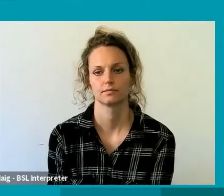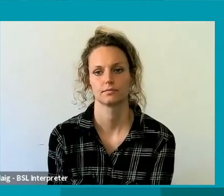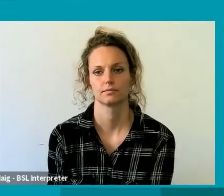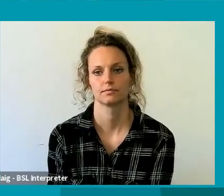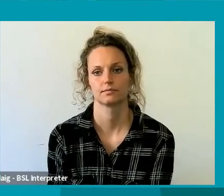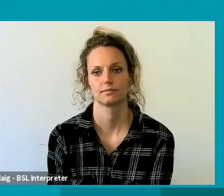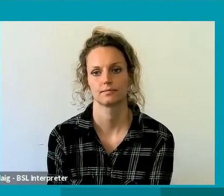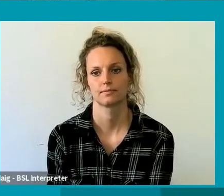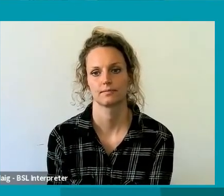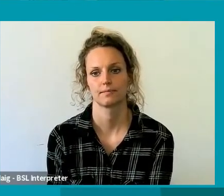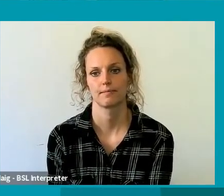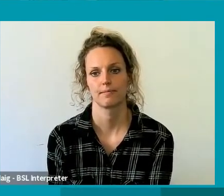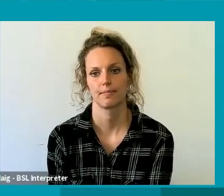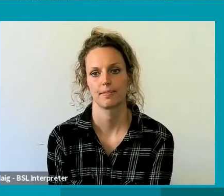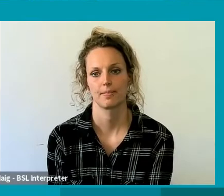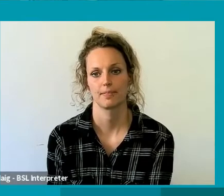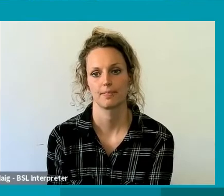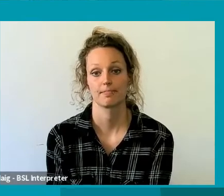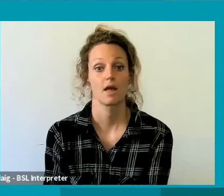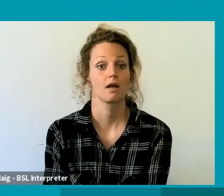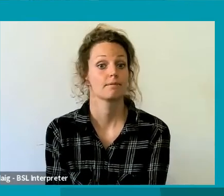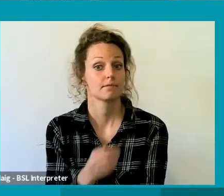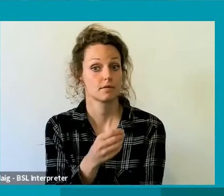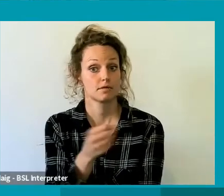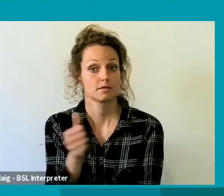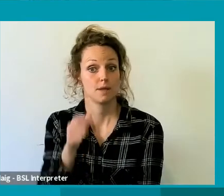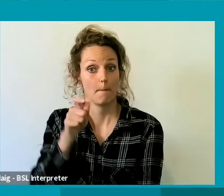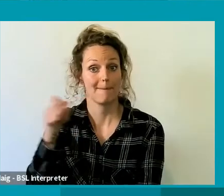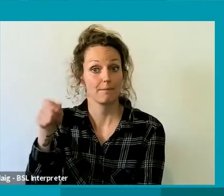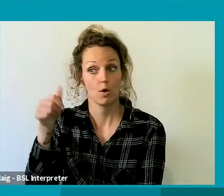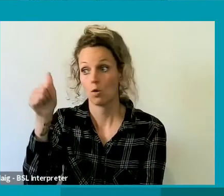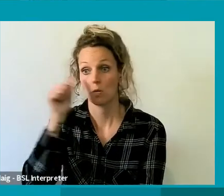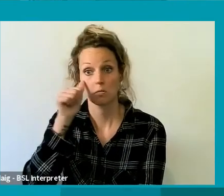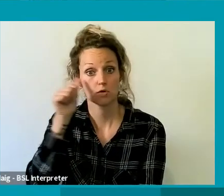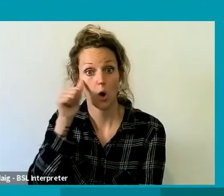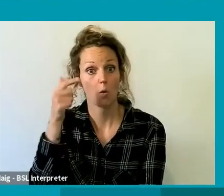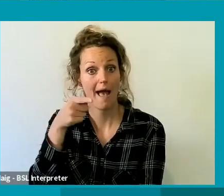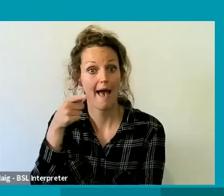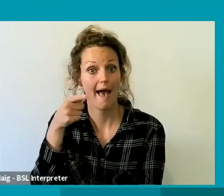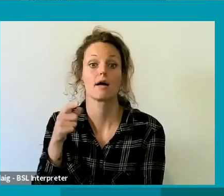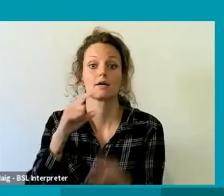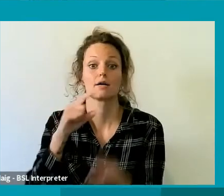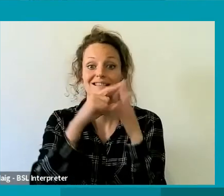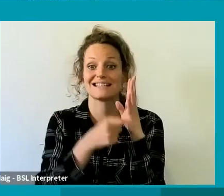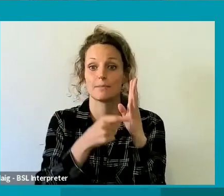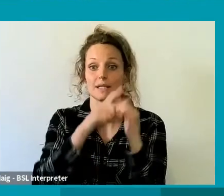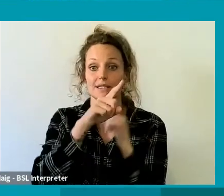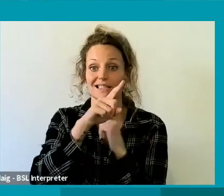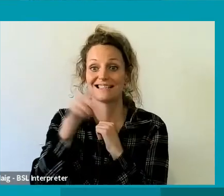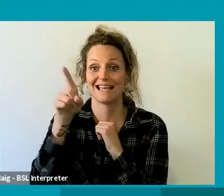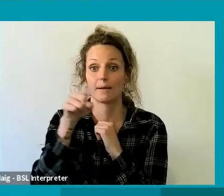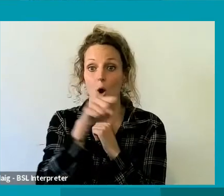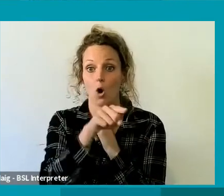And to be fair, I wasn't aware of this until you told me, like a few days ago. So and people you know are sometimes